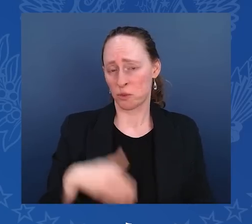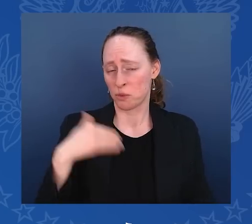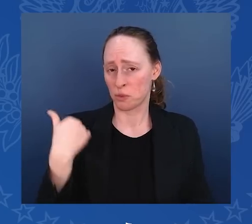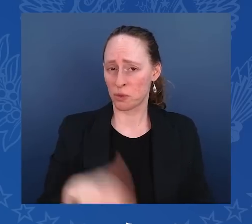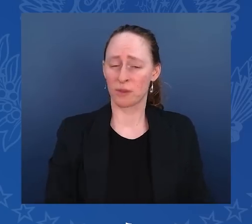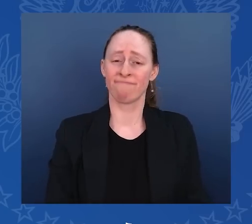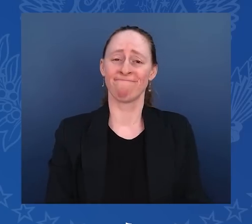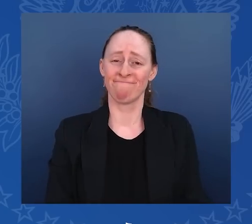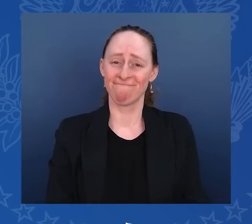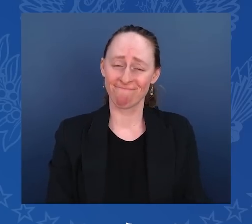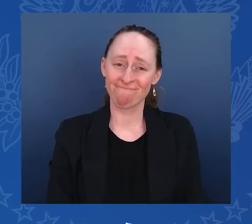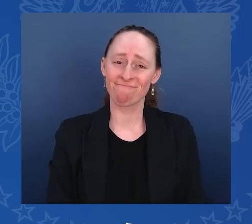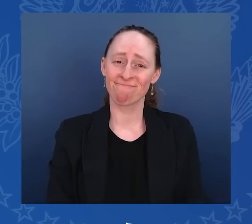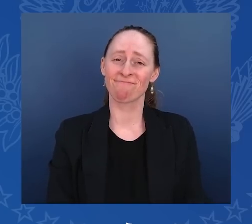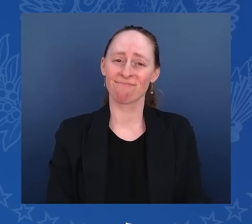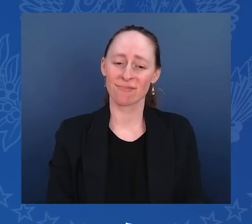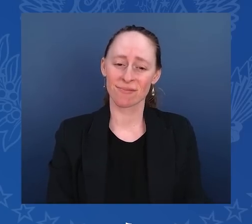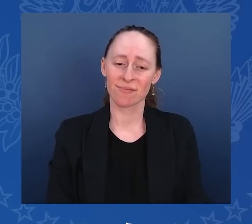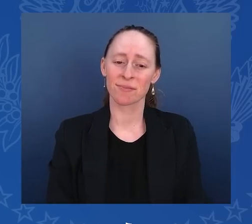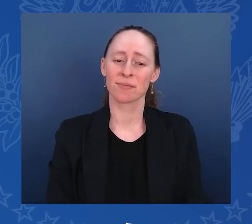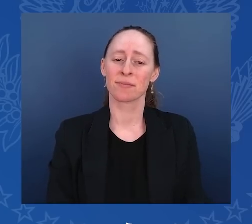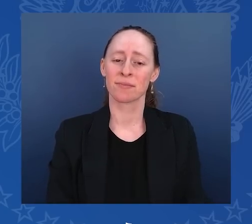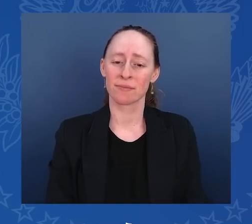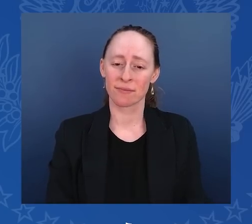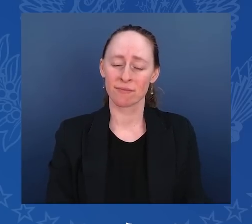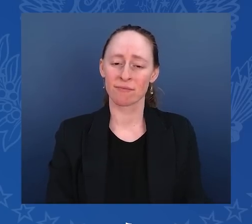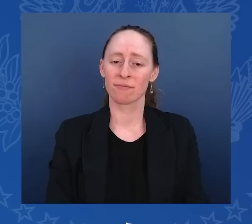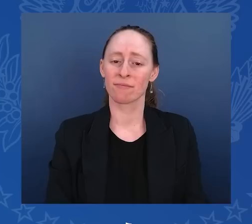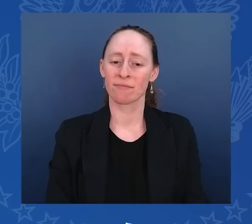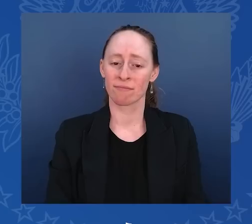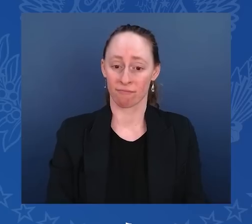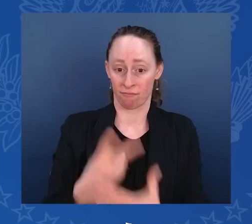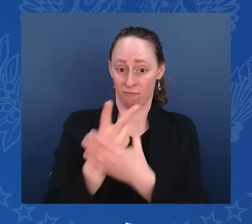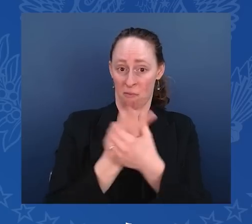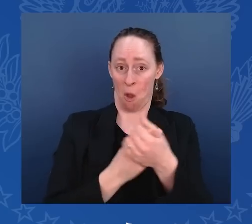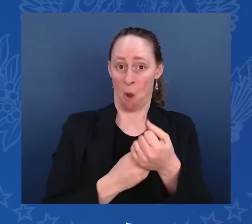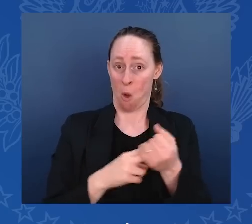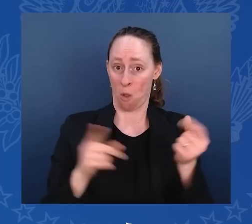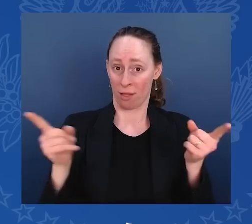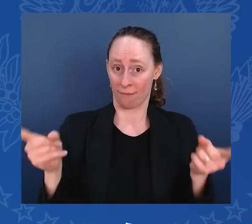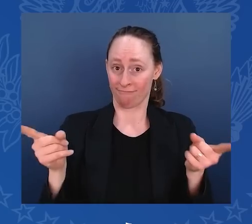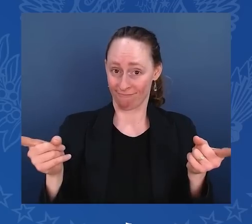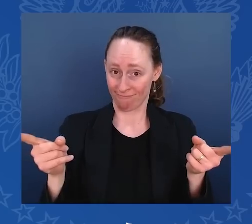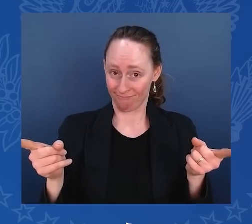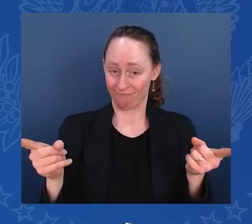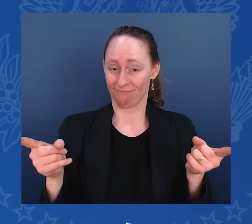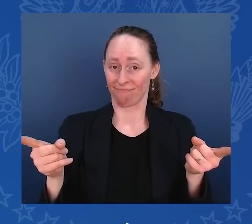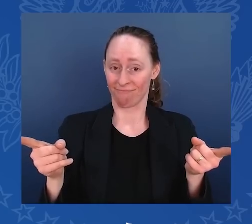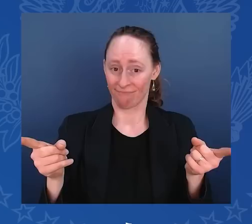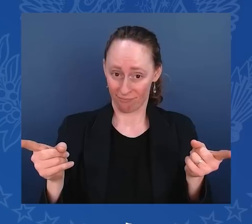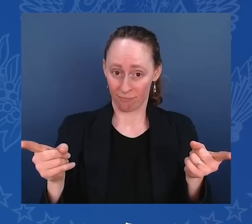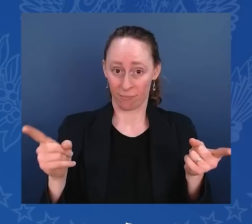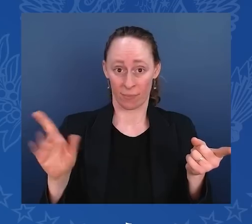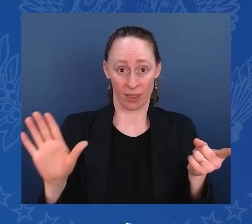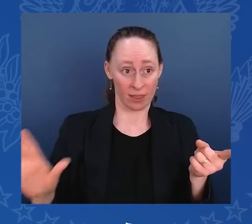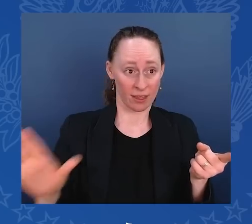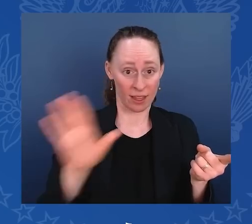Majority Leader Schumer and Chair Durbin, they -- their leadership has been invaluable. You know, from my days of leading